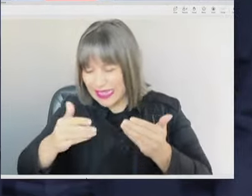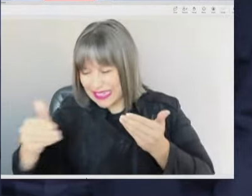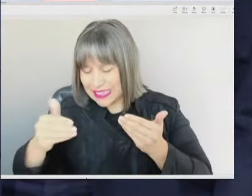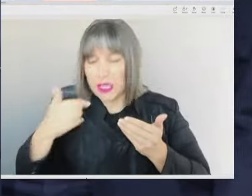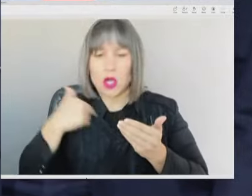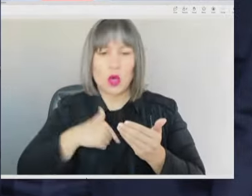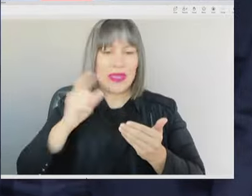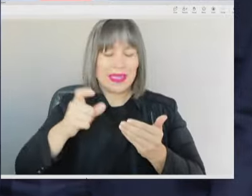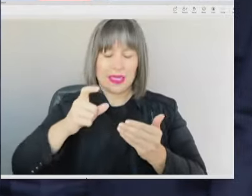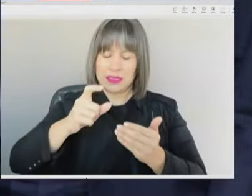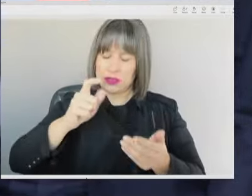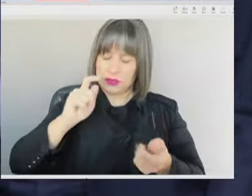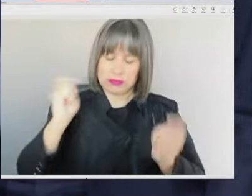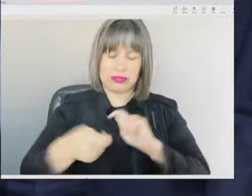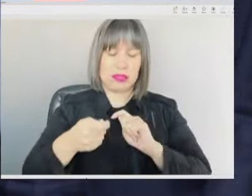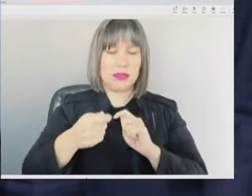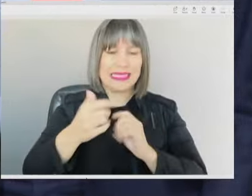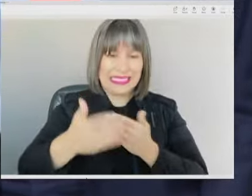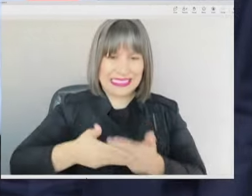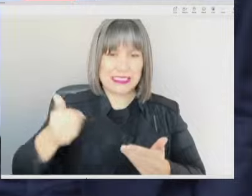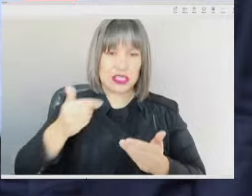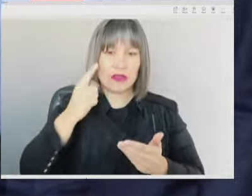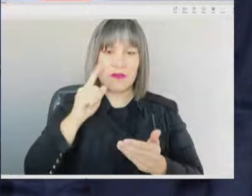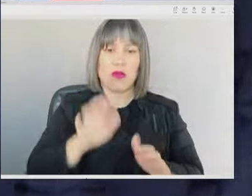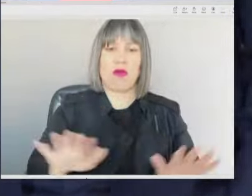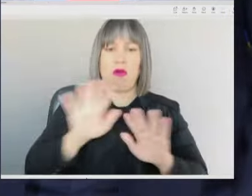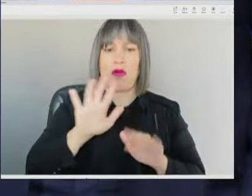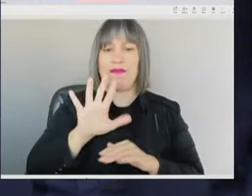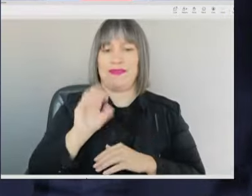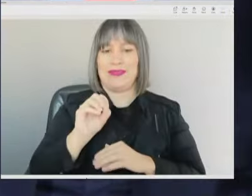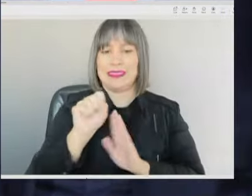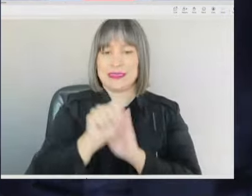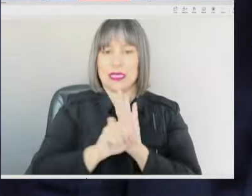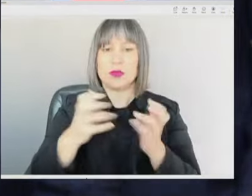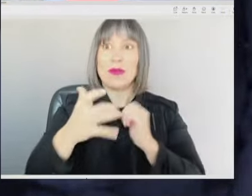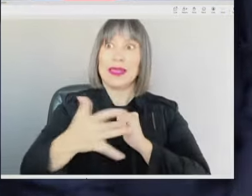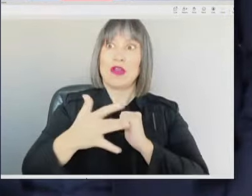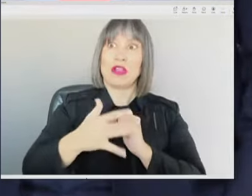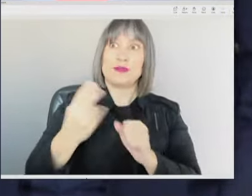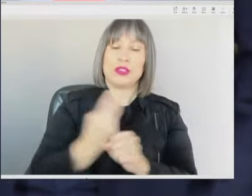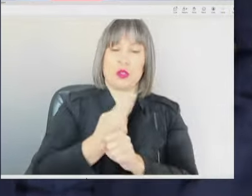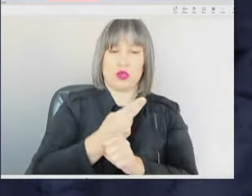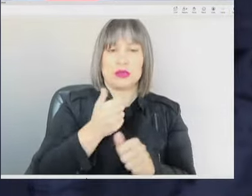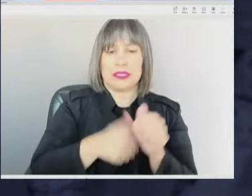And we want technology to be in the hands of those states as well. So that's on the innovation side.